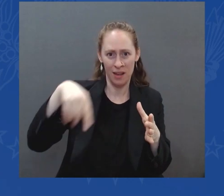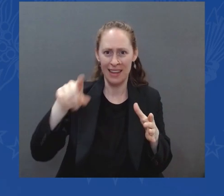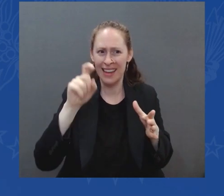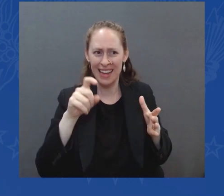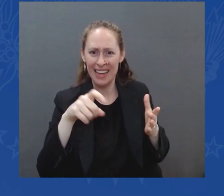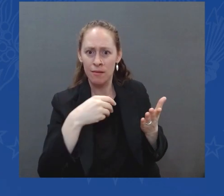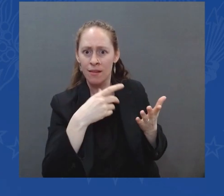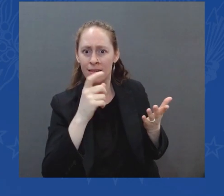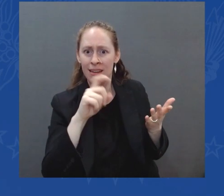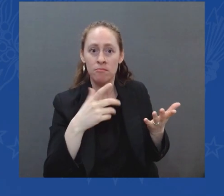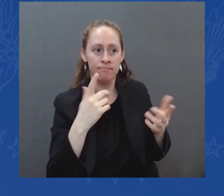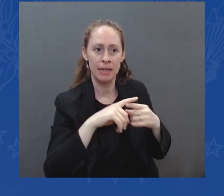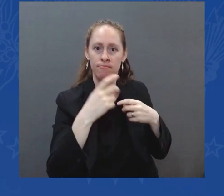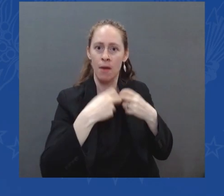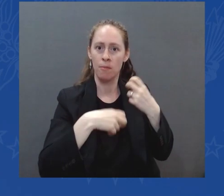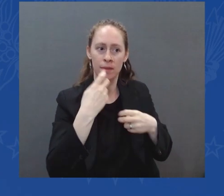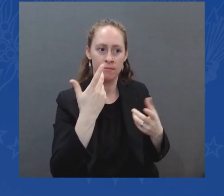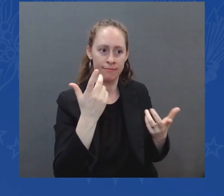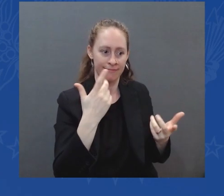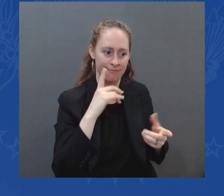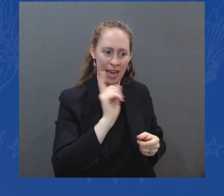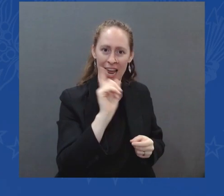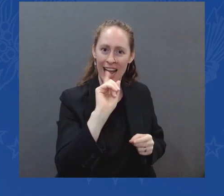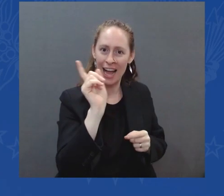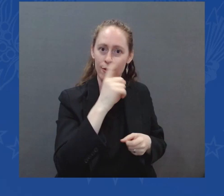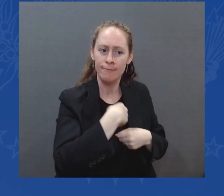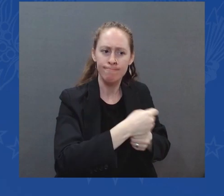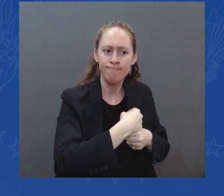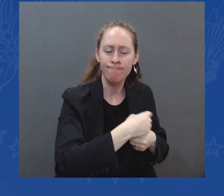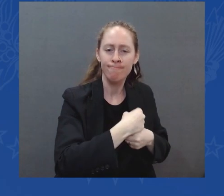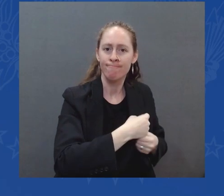At the start of this year, gas was about $3.30 a gallon.